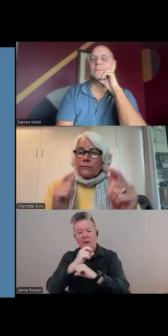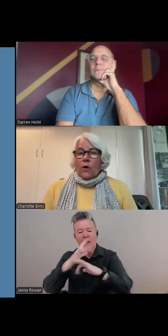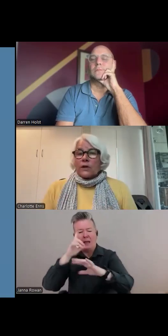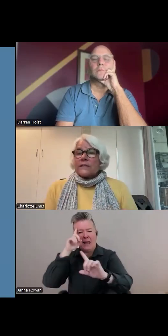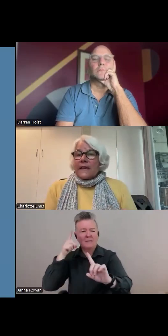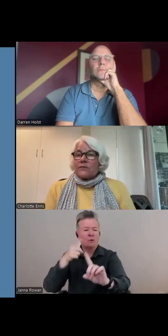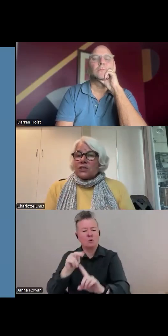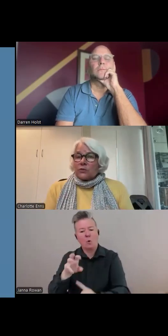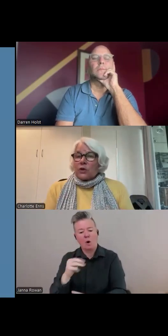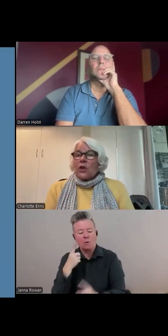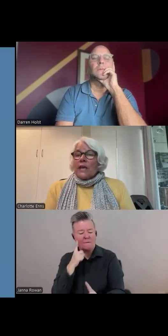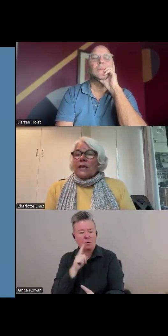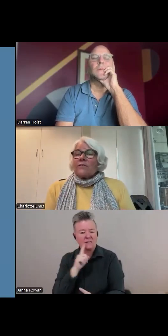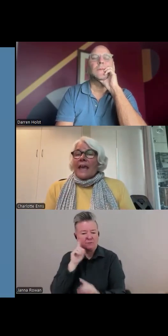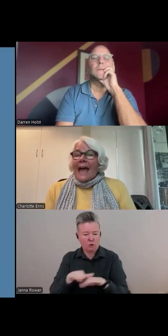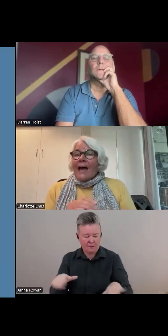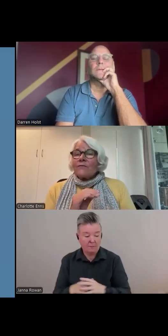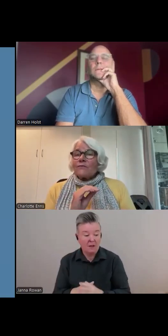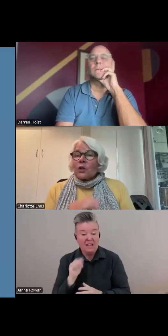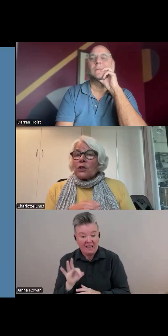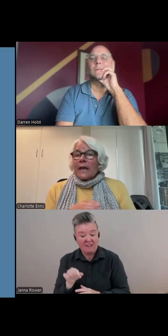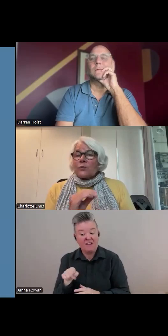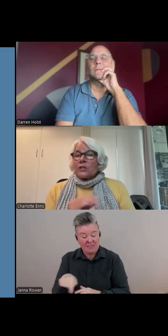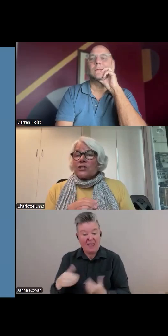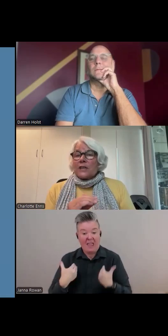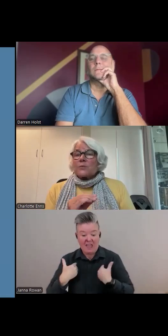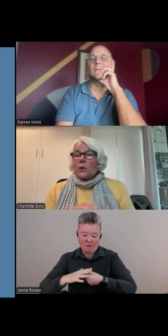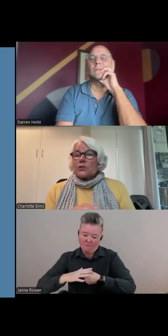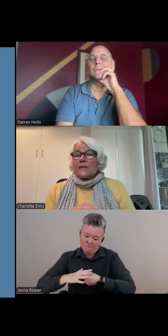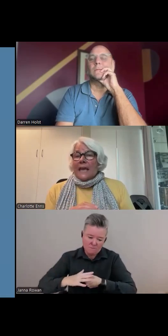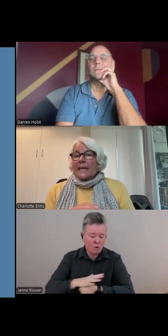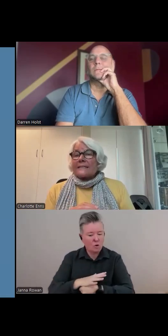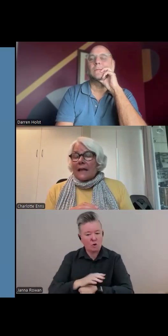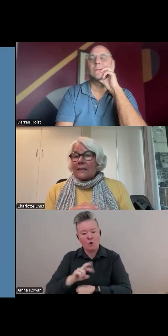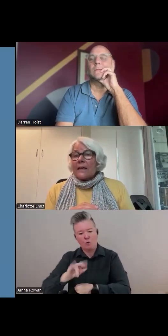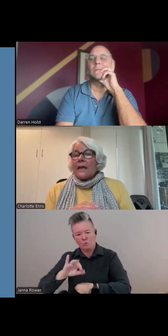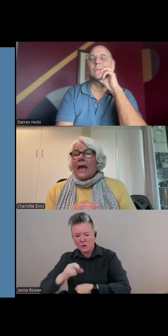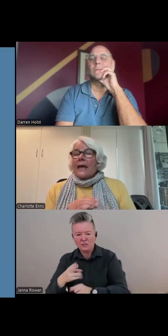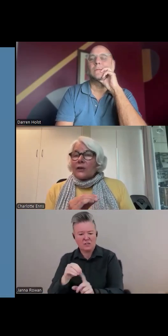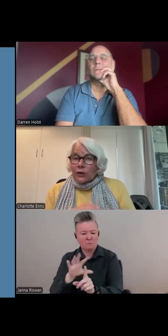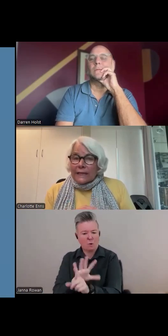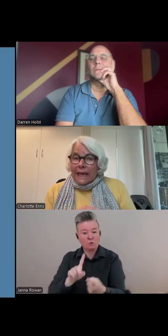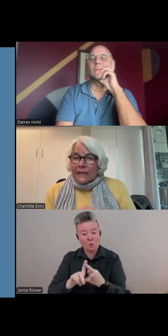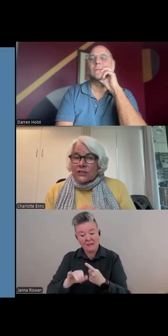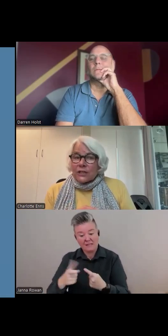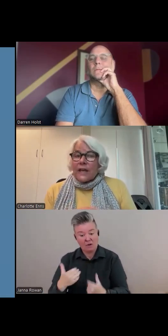for deaf children. If they have full and rich exposure to ASL at an early age,